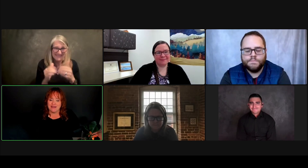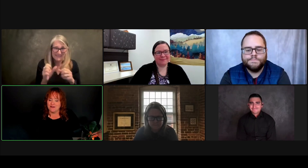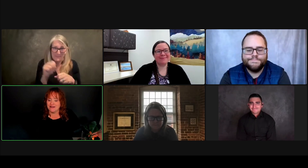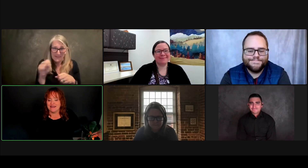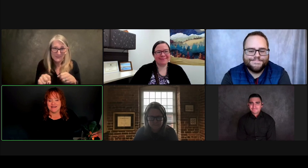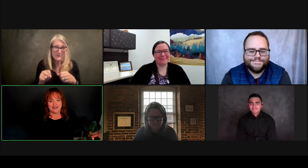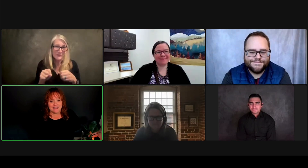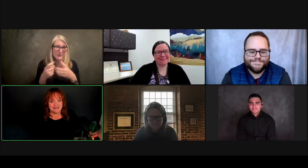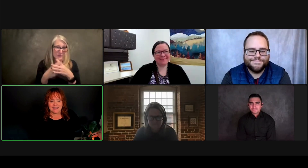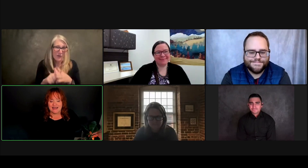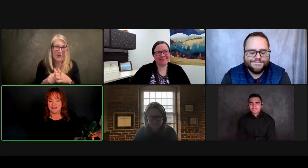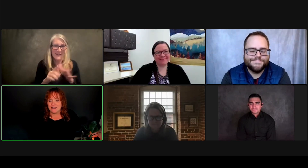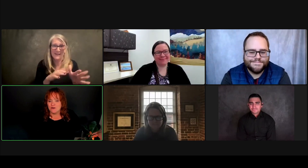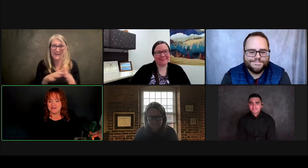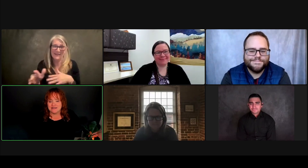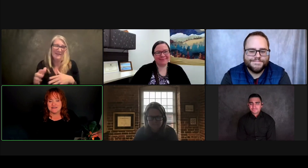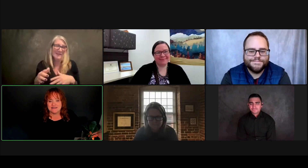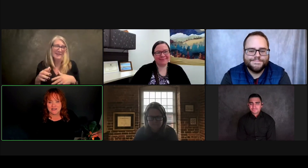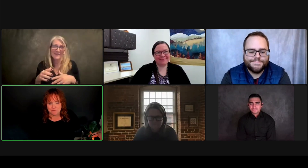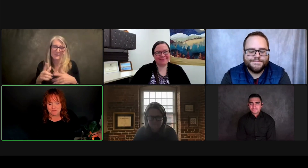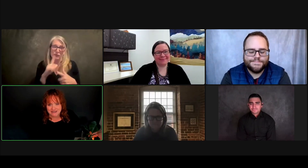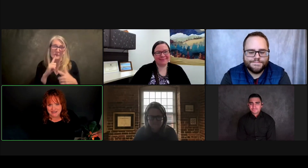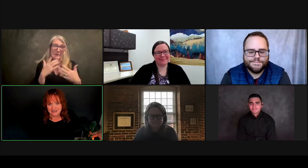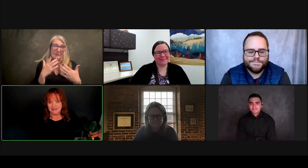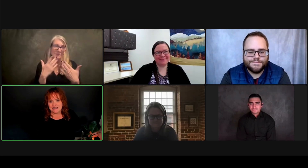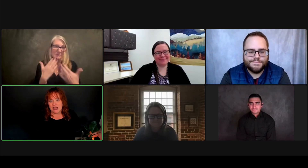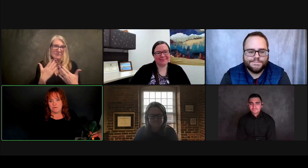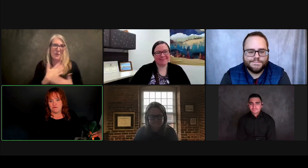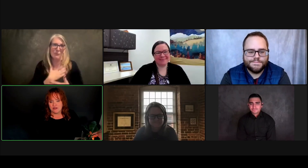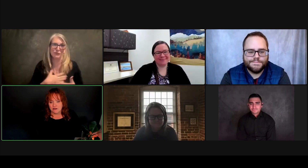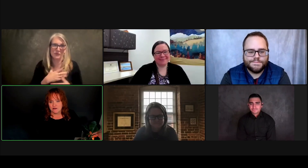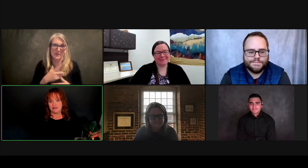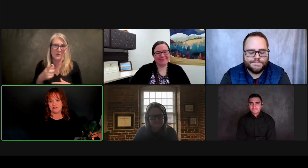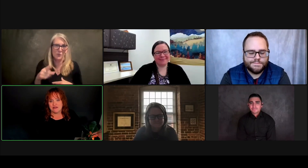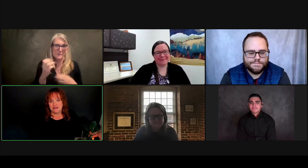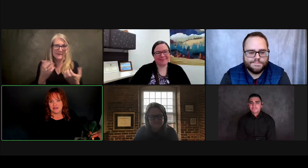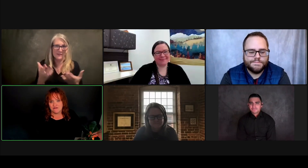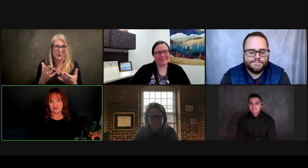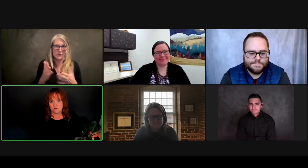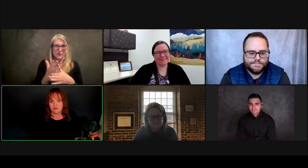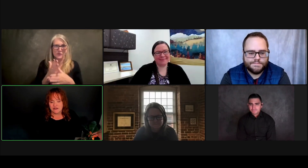Again, like I said, I know this is such a busy time of year at the beginning of the school year.